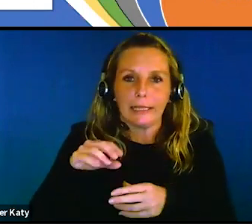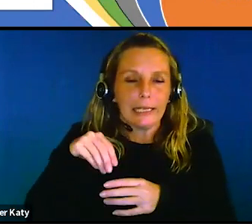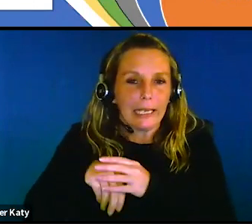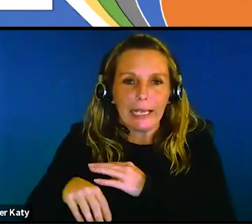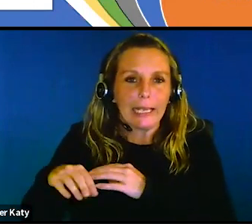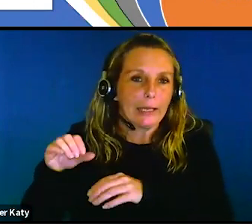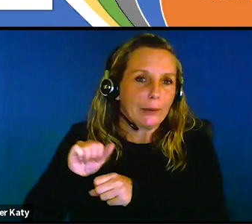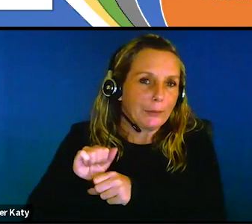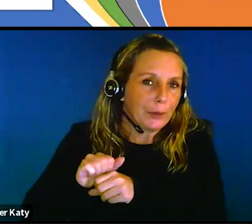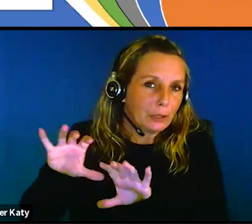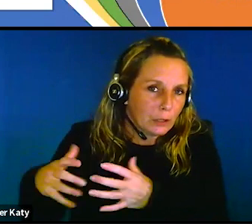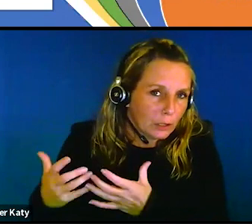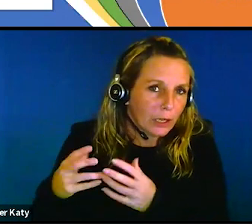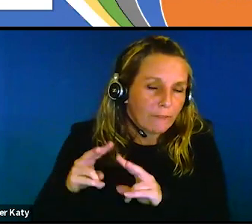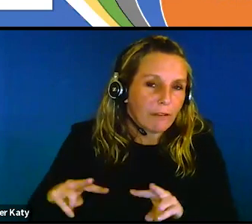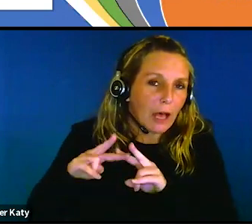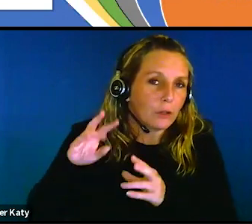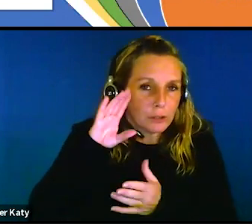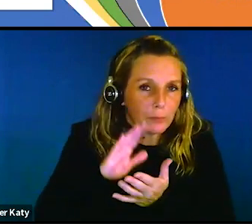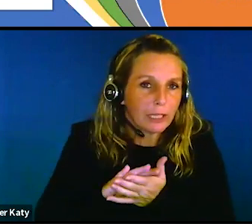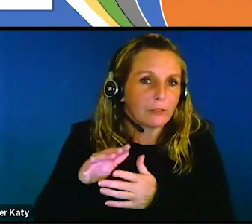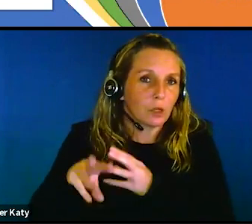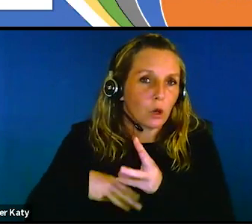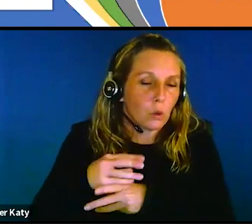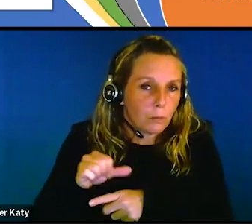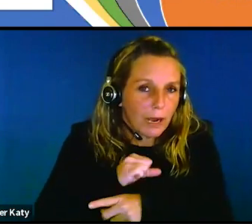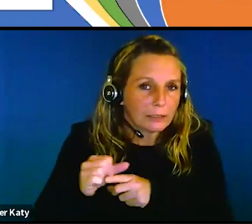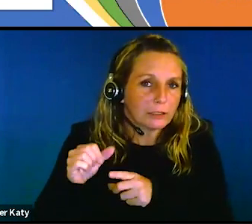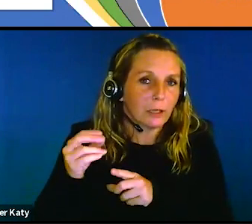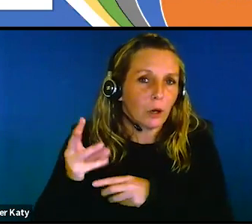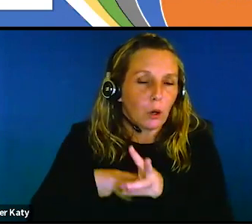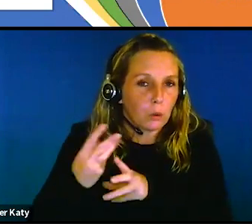and beliefs and practices, worldview, all of that within the society.